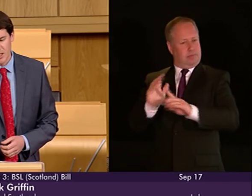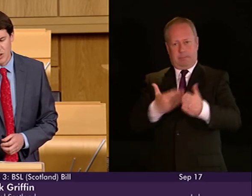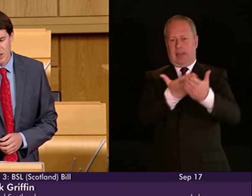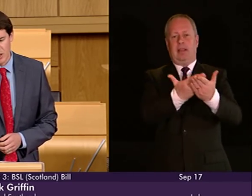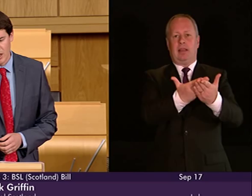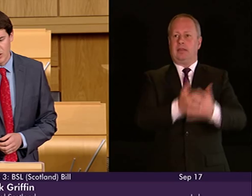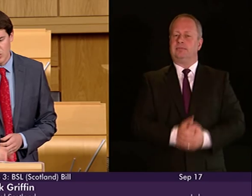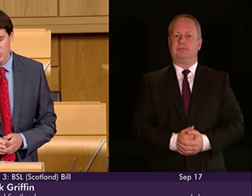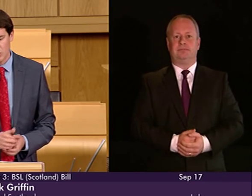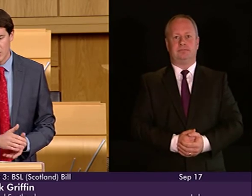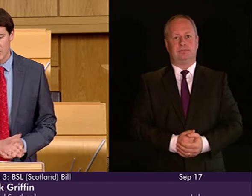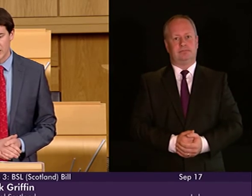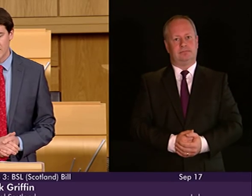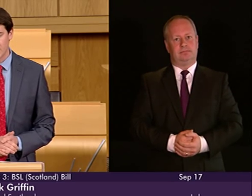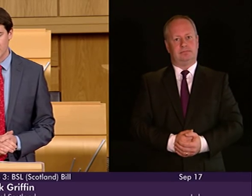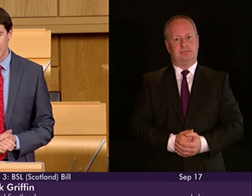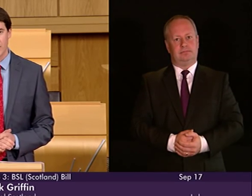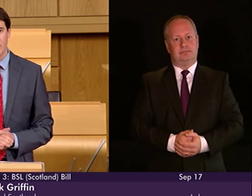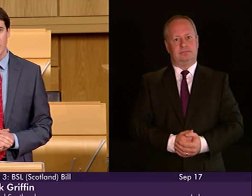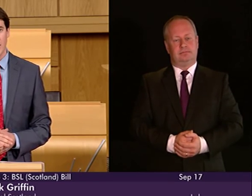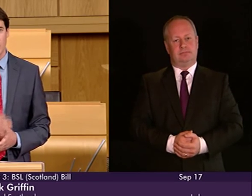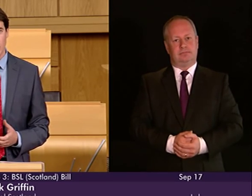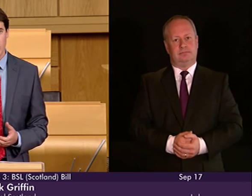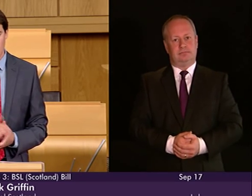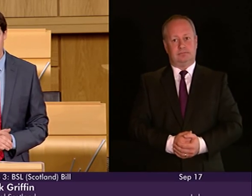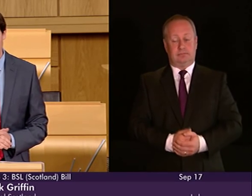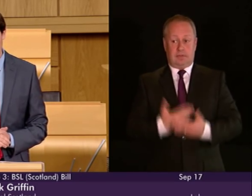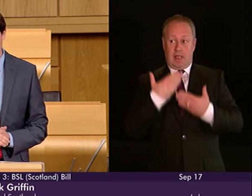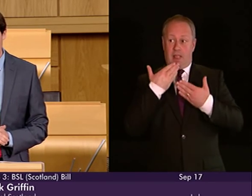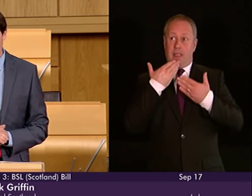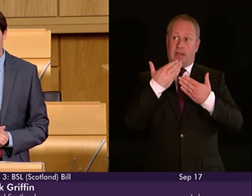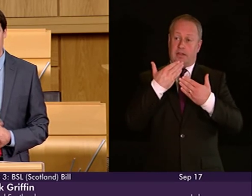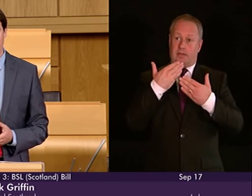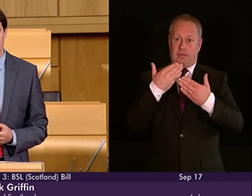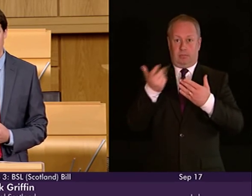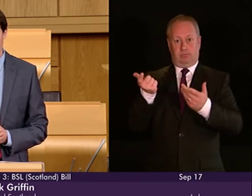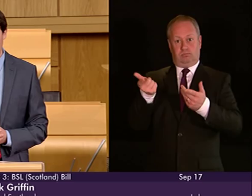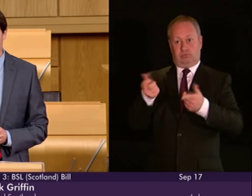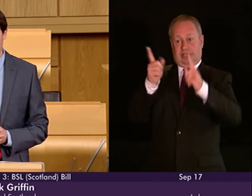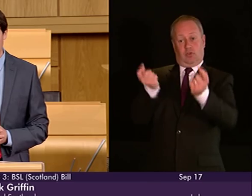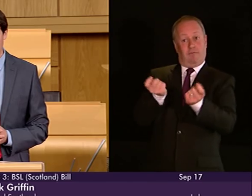I also thank you, Presiding Officer, and your office for the support of the staff in the